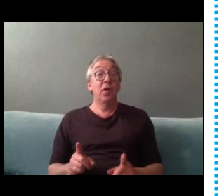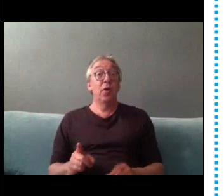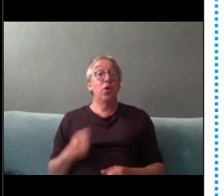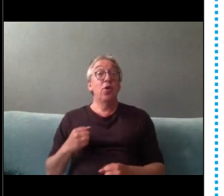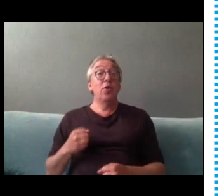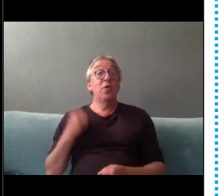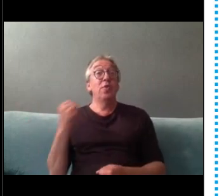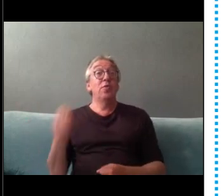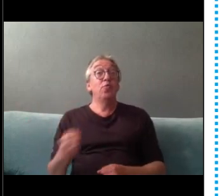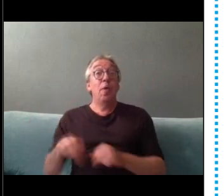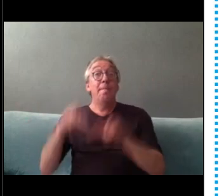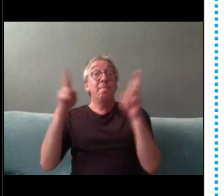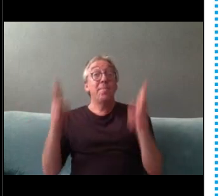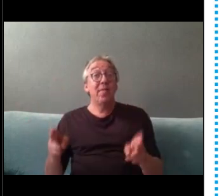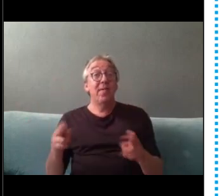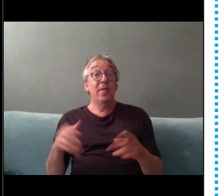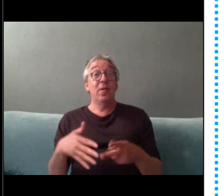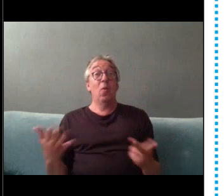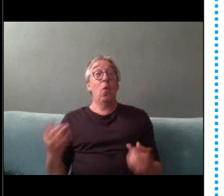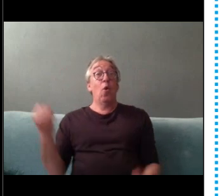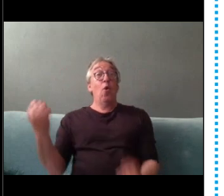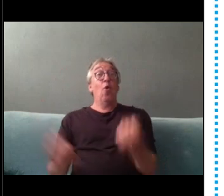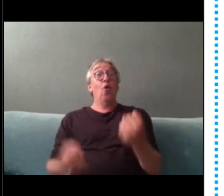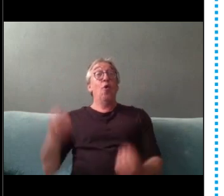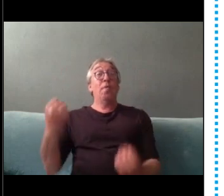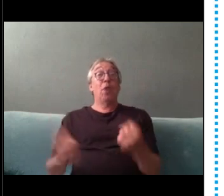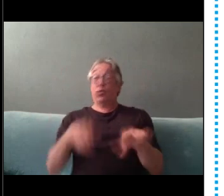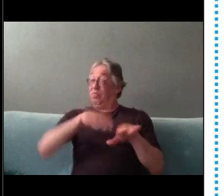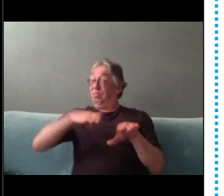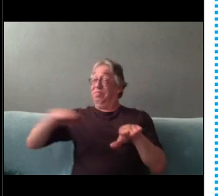or the bus station has to be accessible so we see this as a big gap.